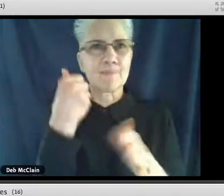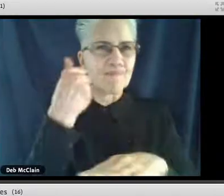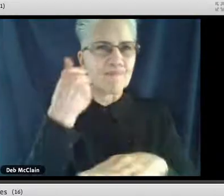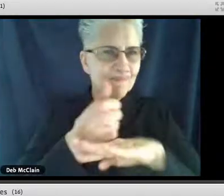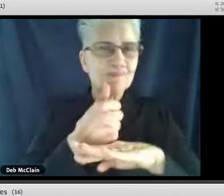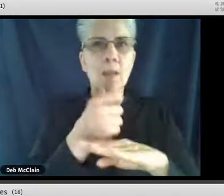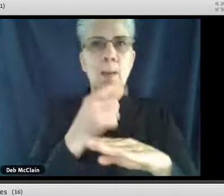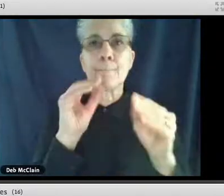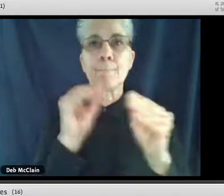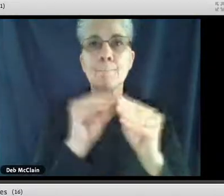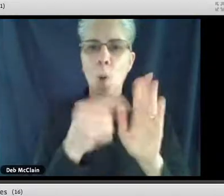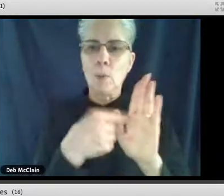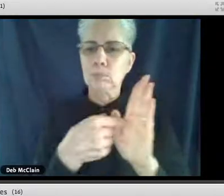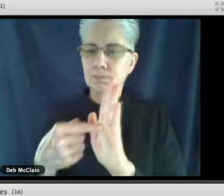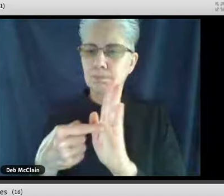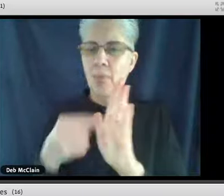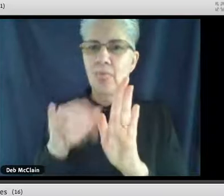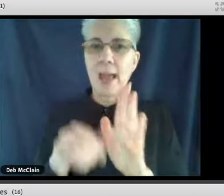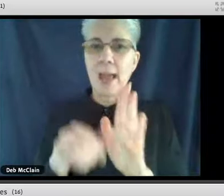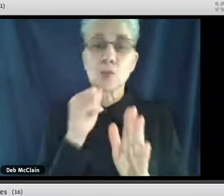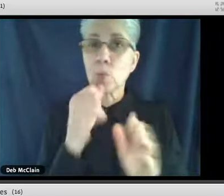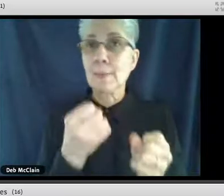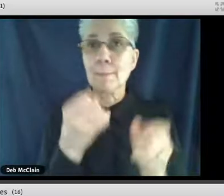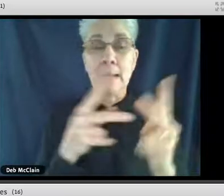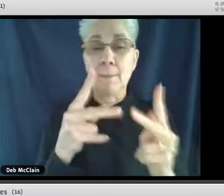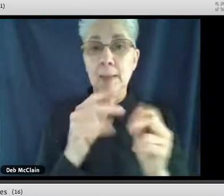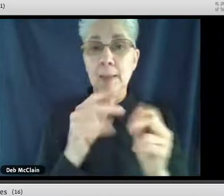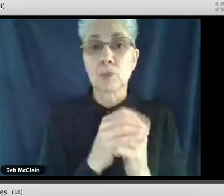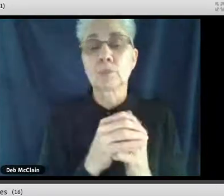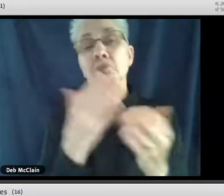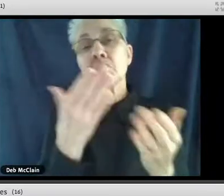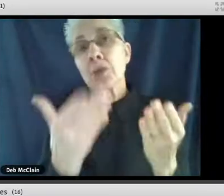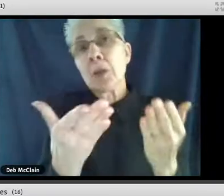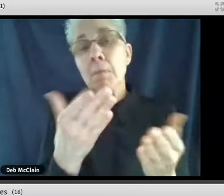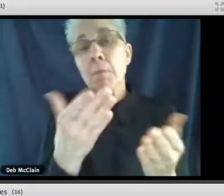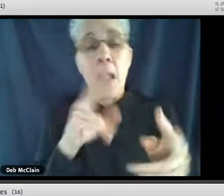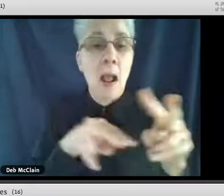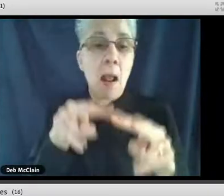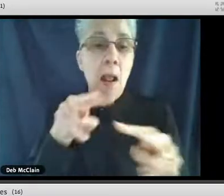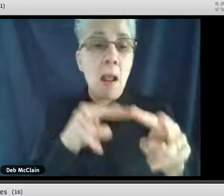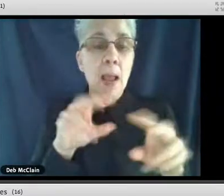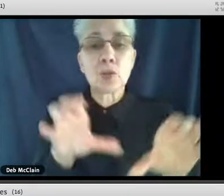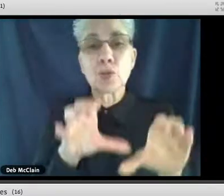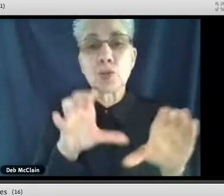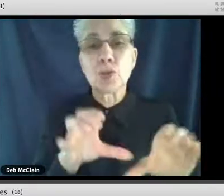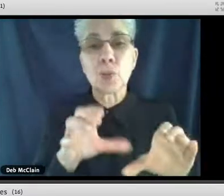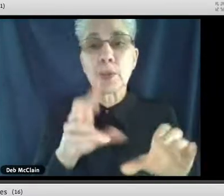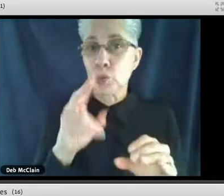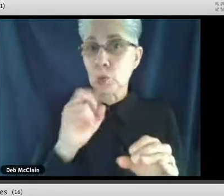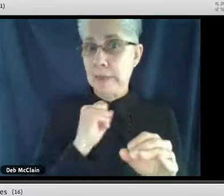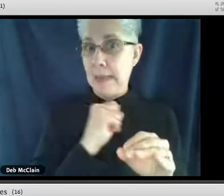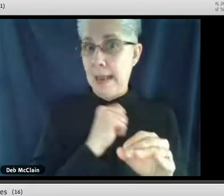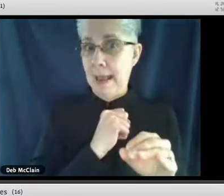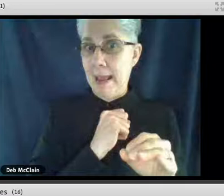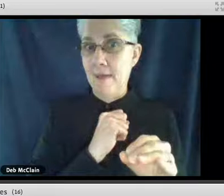So you really don't need that many people. You might look at doing two staff, two patrons,